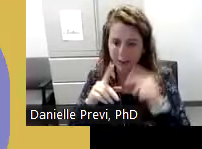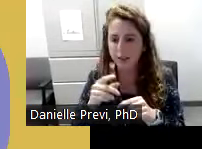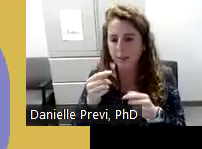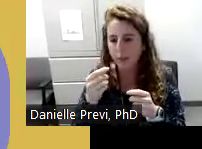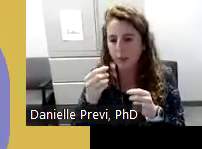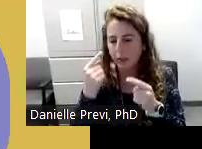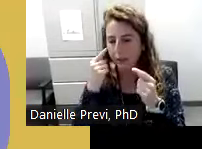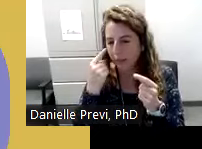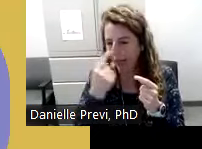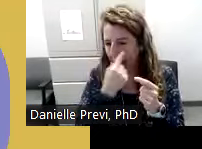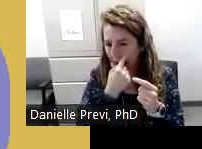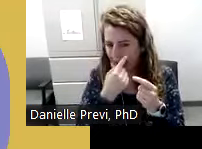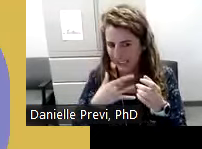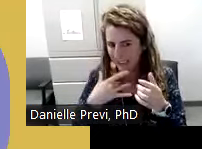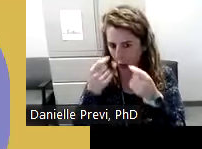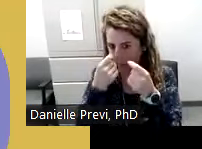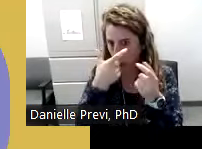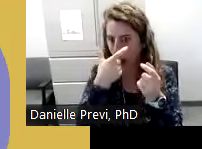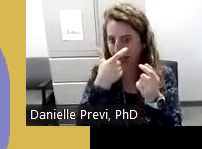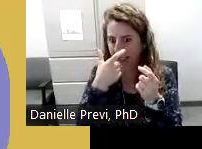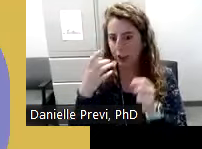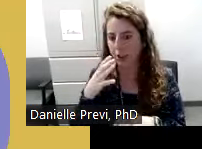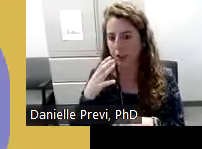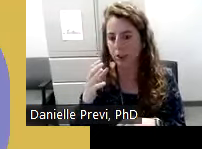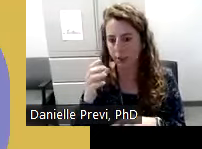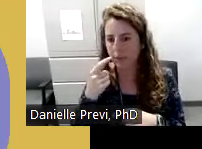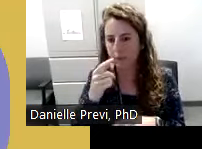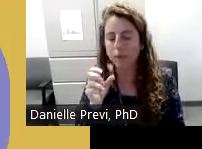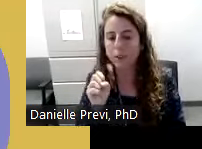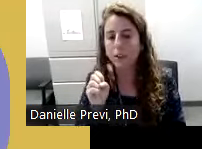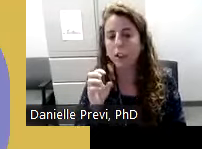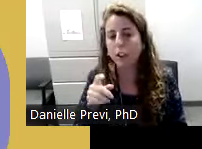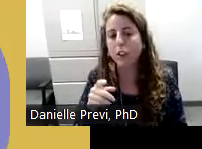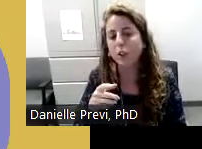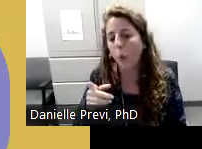forelock that you will typically see, as well as the eyes being set a little further apart.